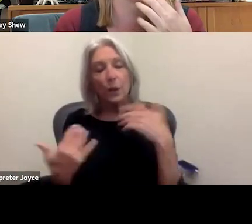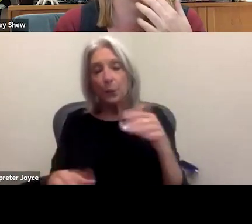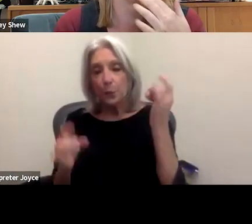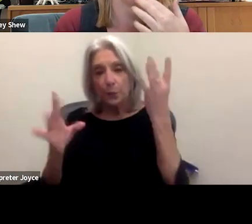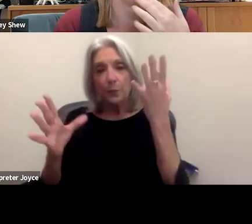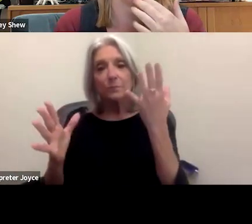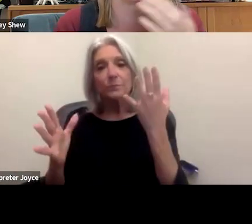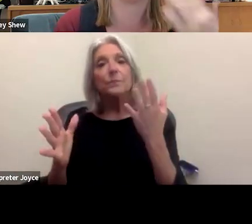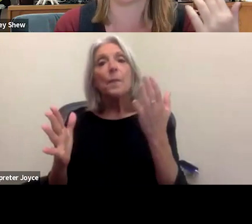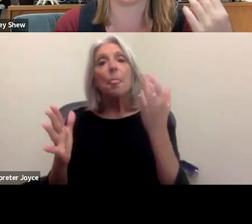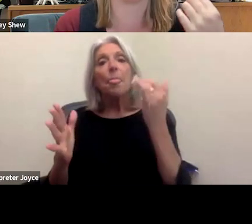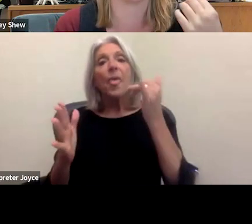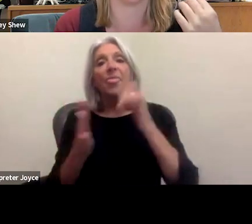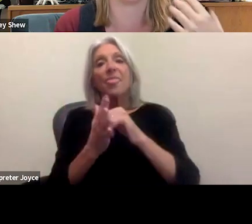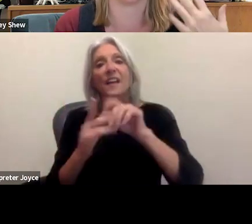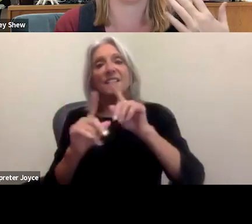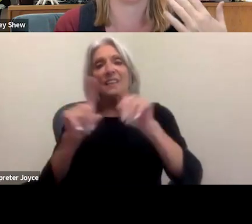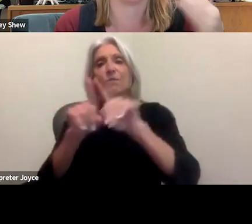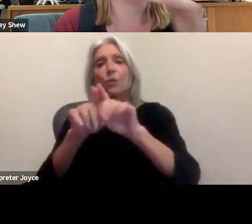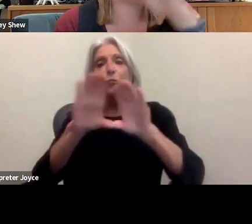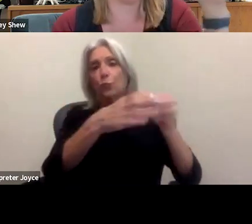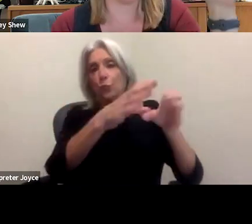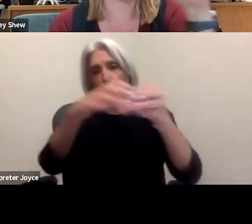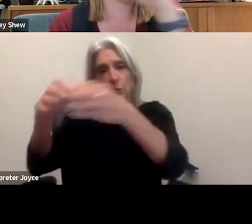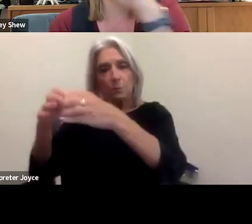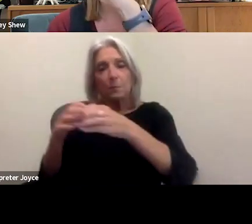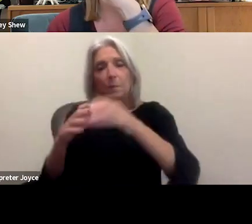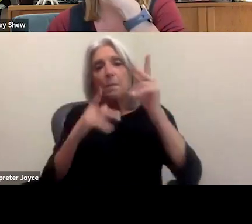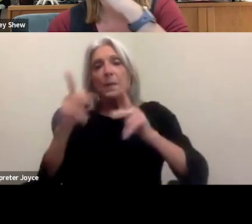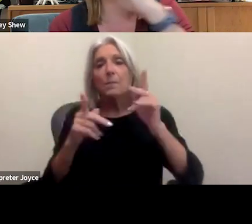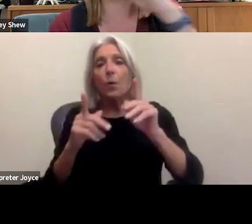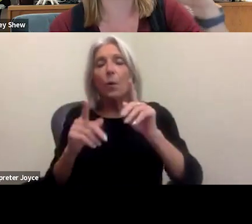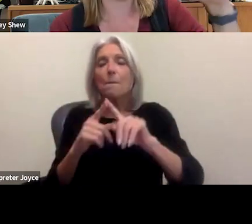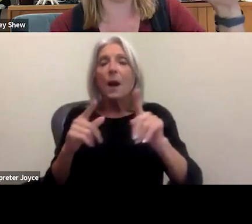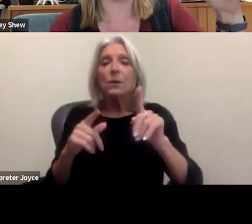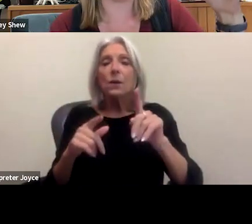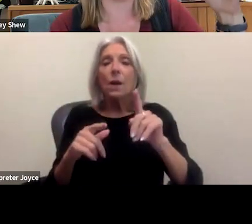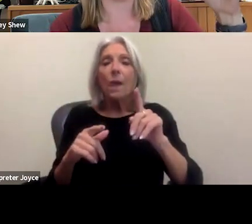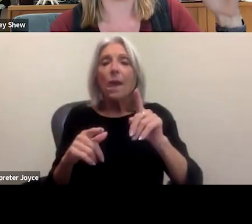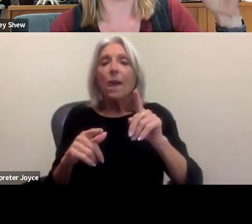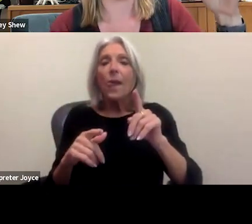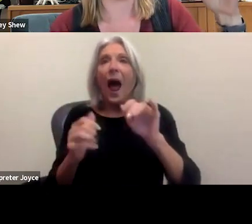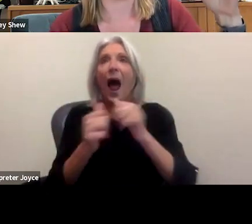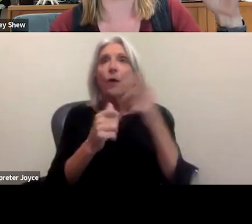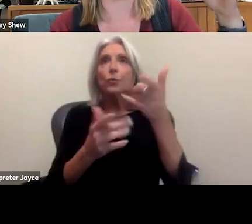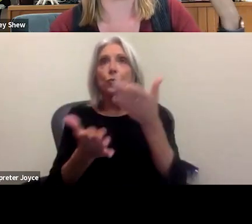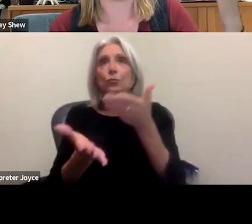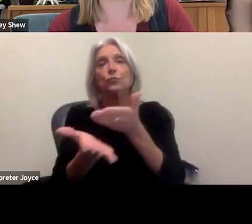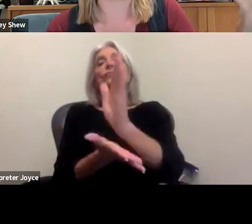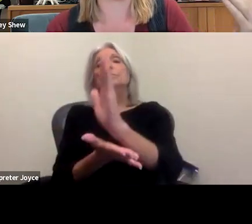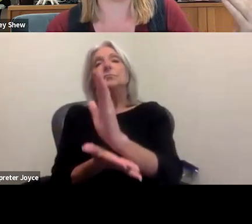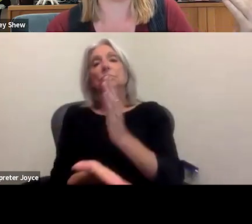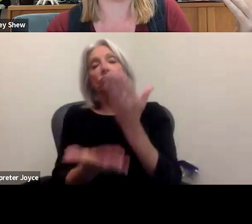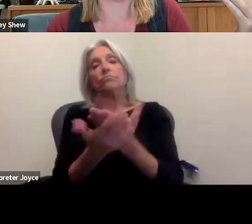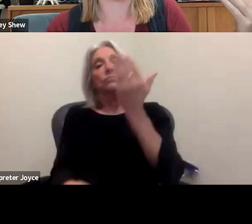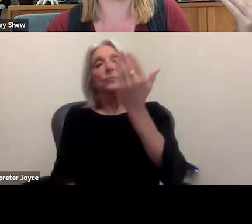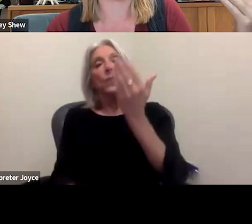with these populations, but it also-- the underlying justification is around disability,